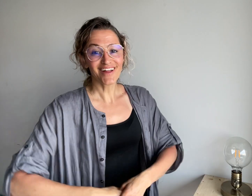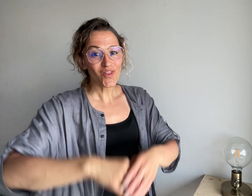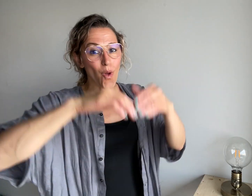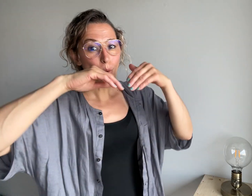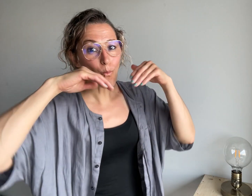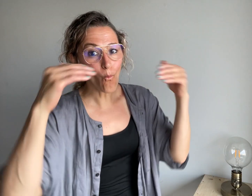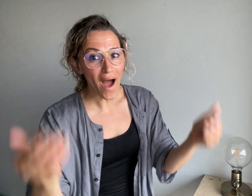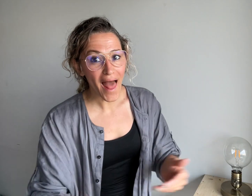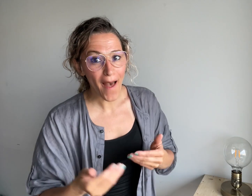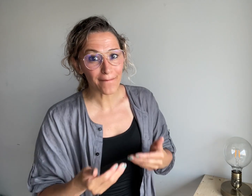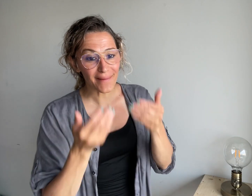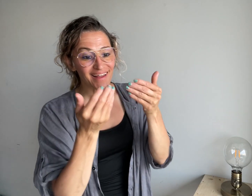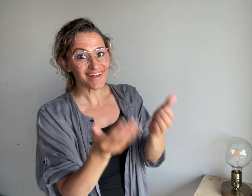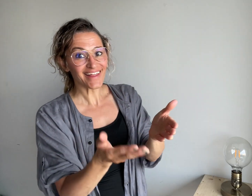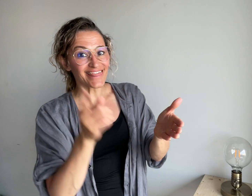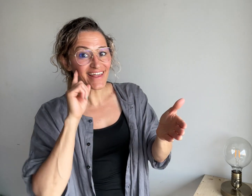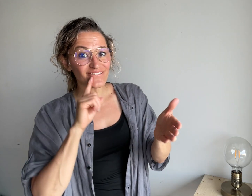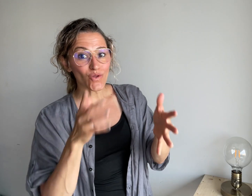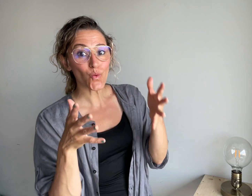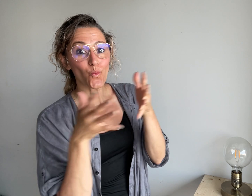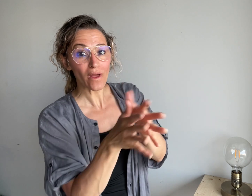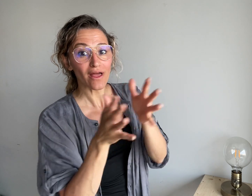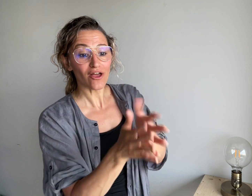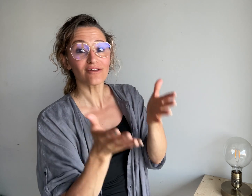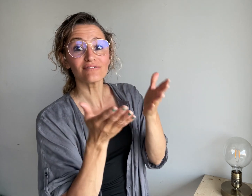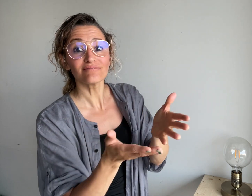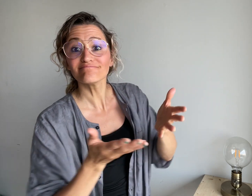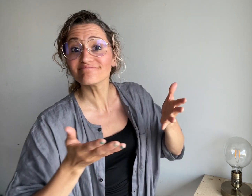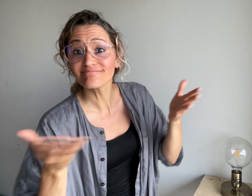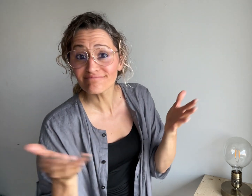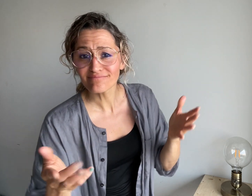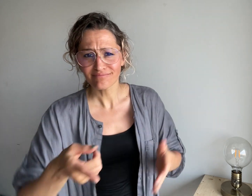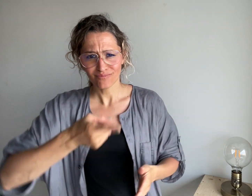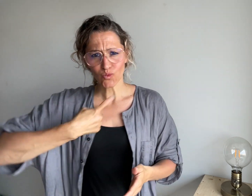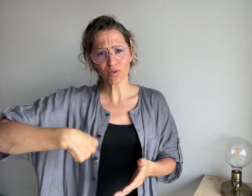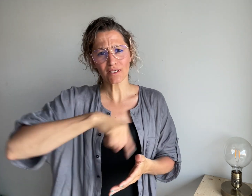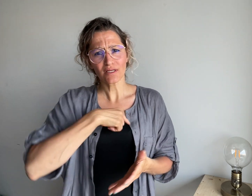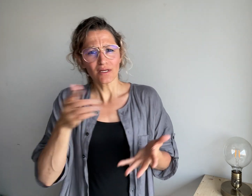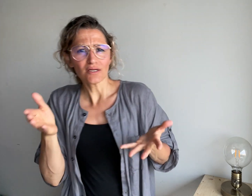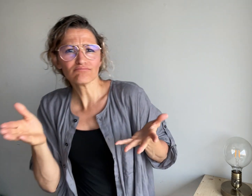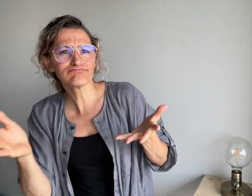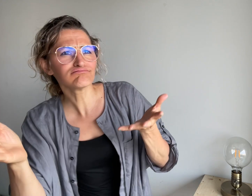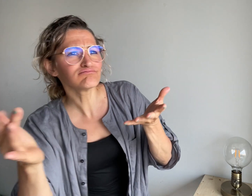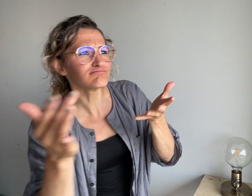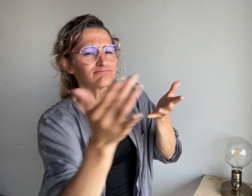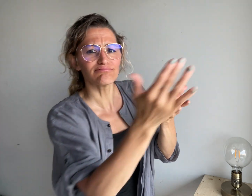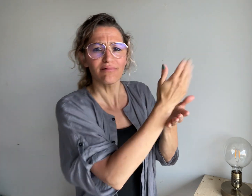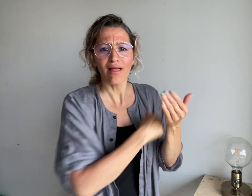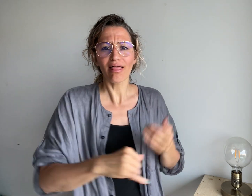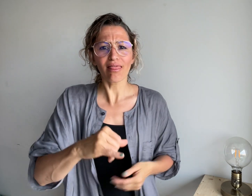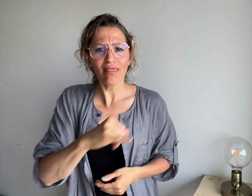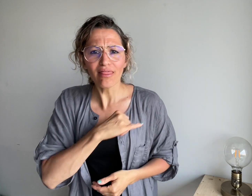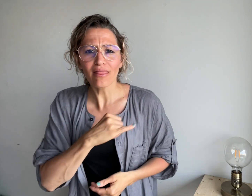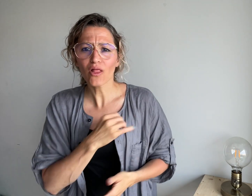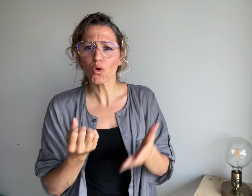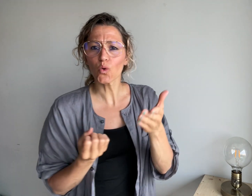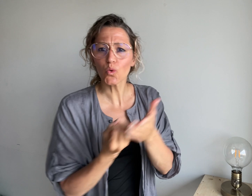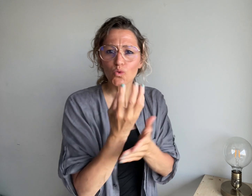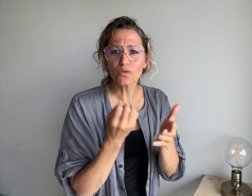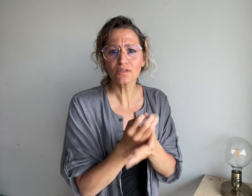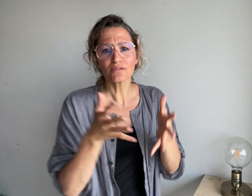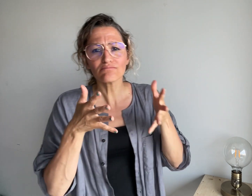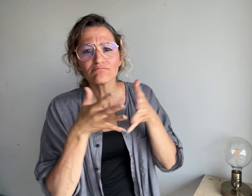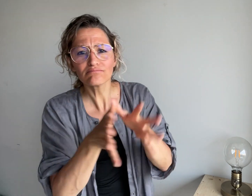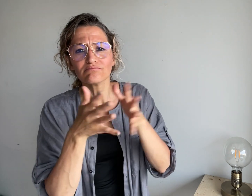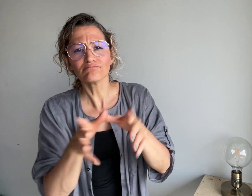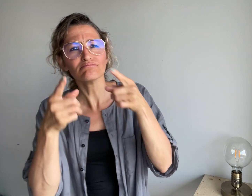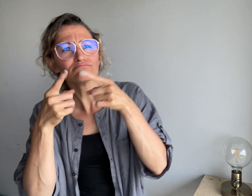Welcome to DeafWire where we share interesting news stories